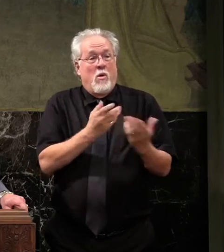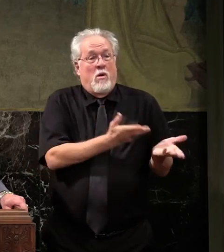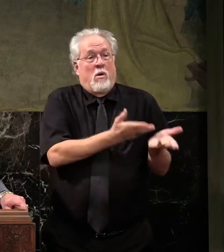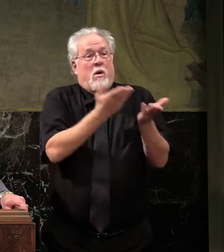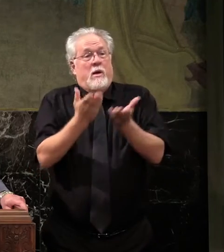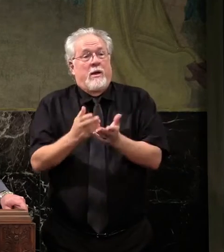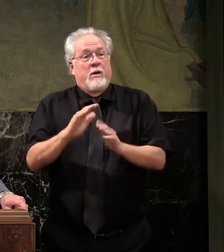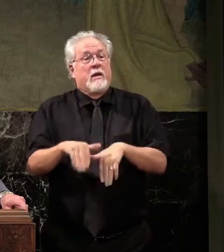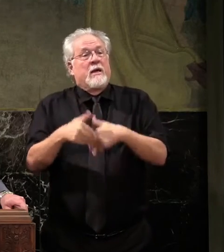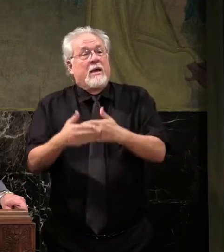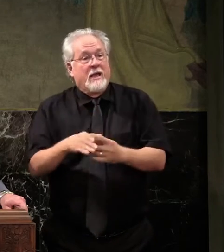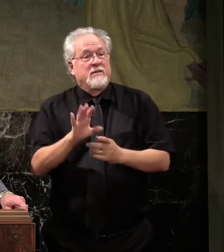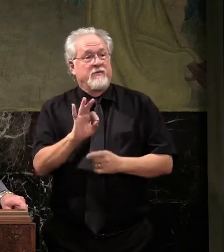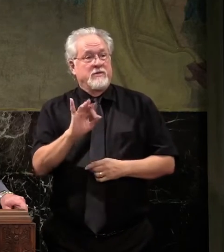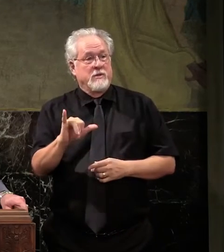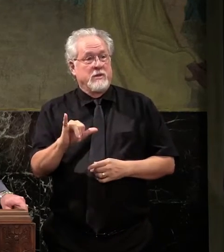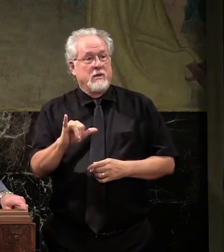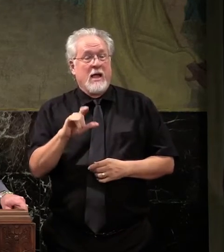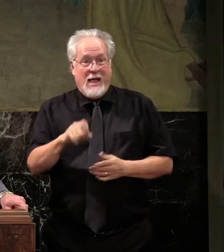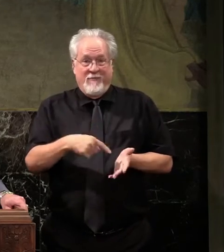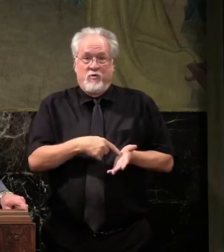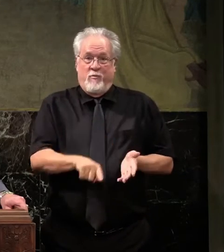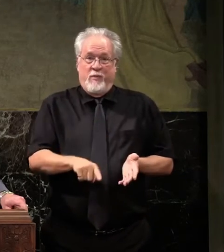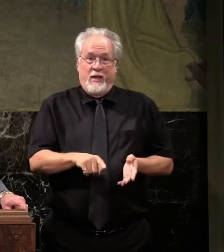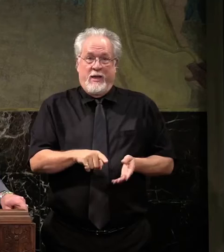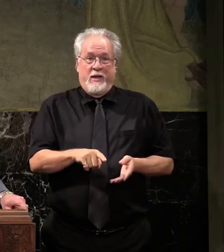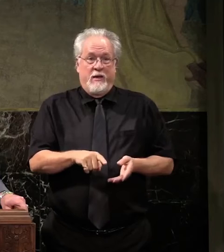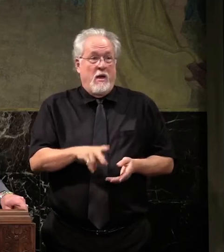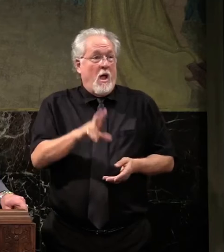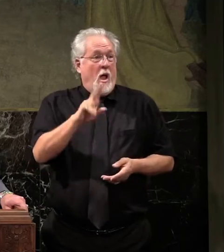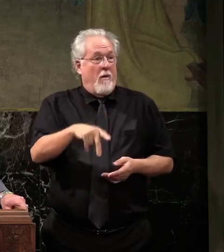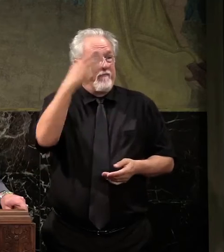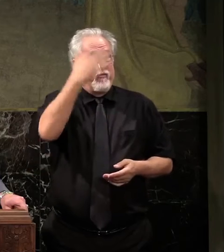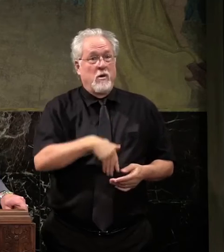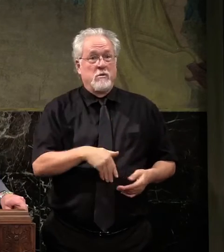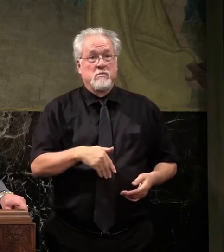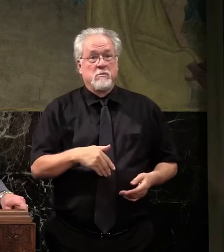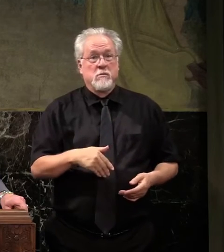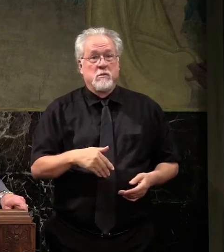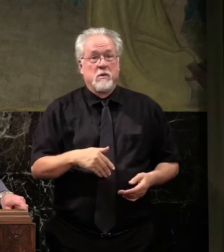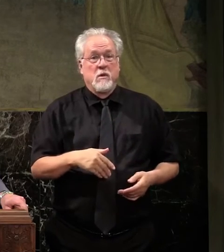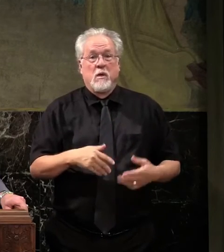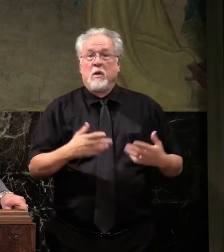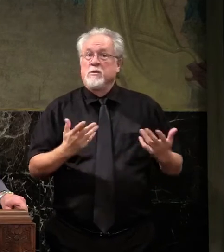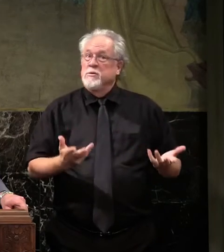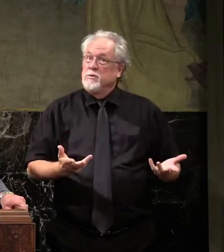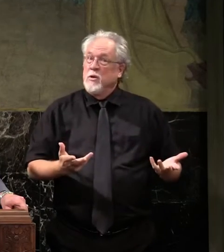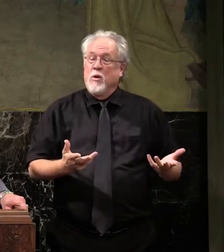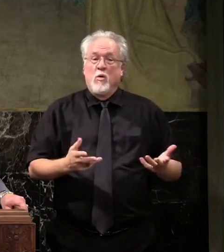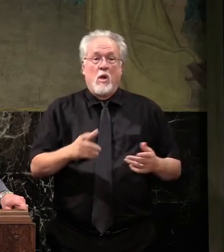fiscal year and has to be paid upfront and so the legislature to tell me that I